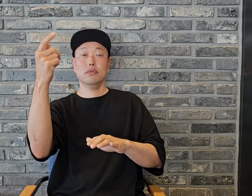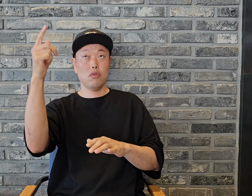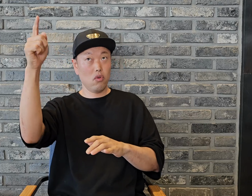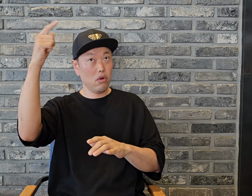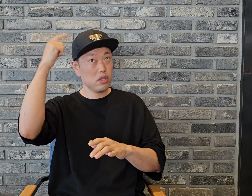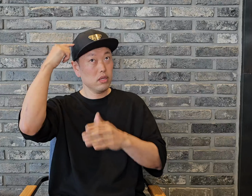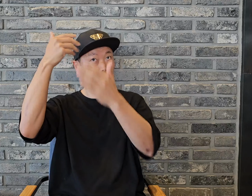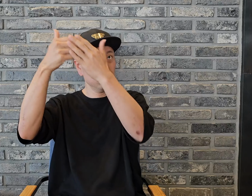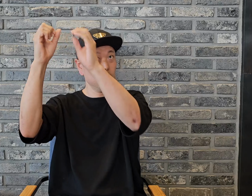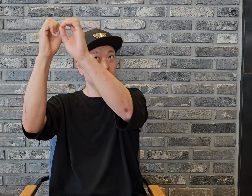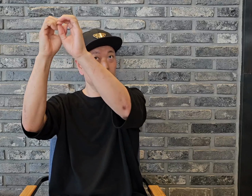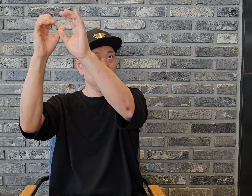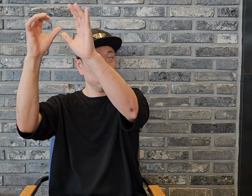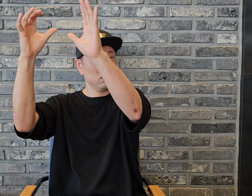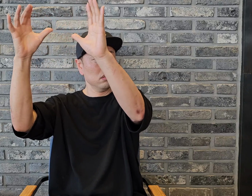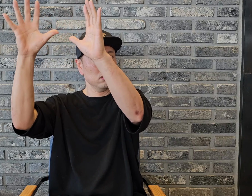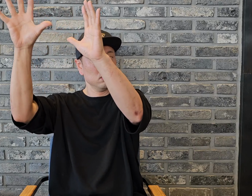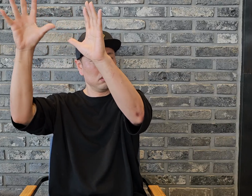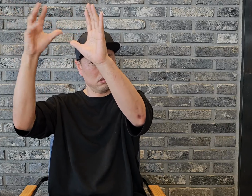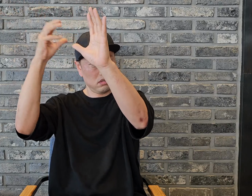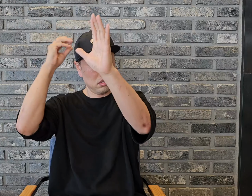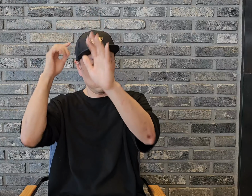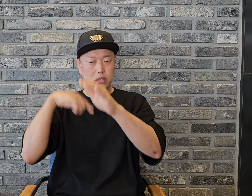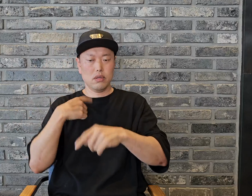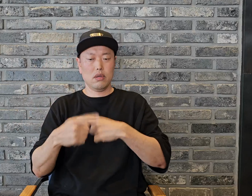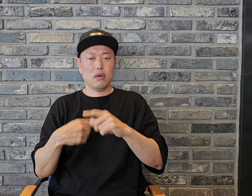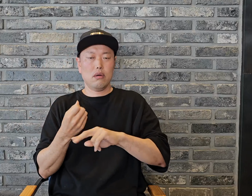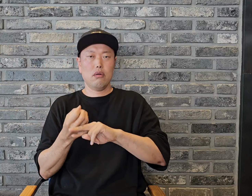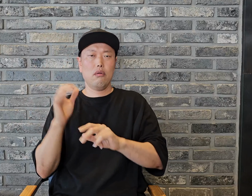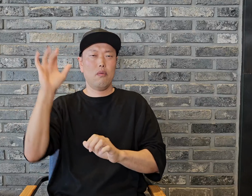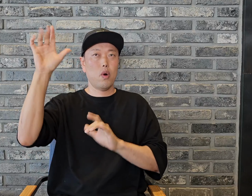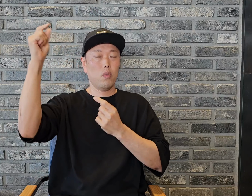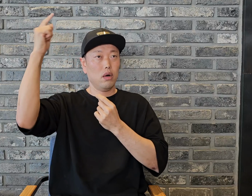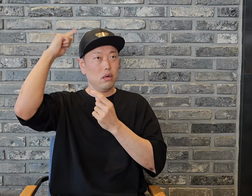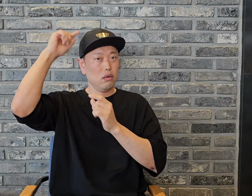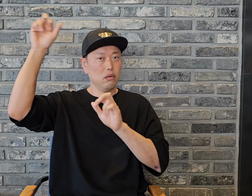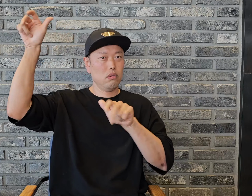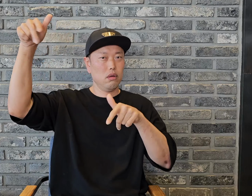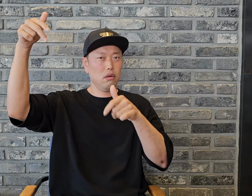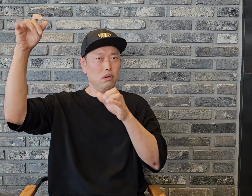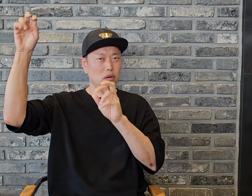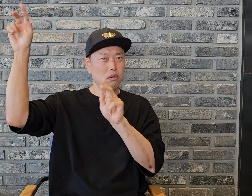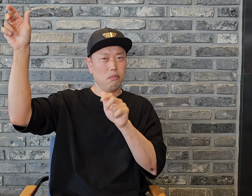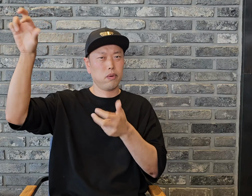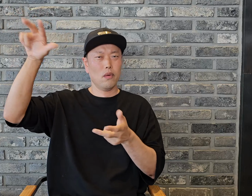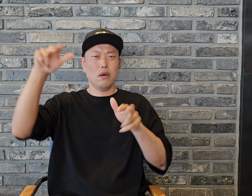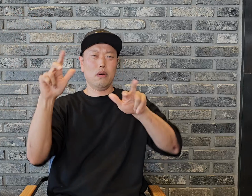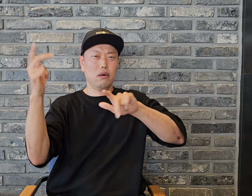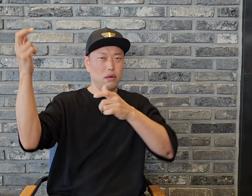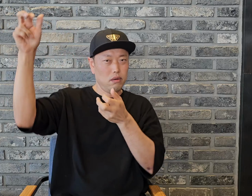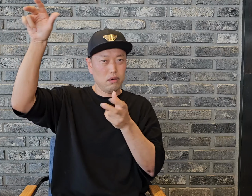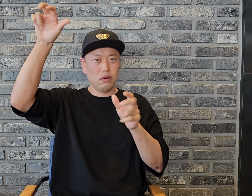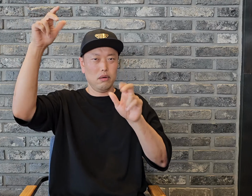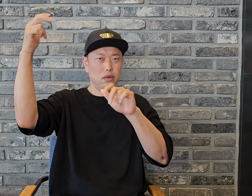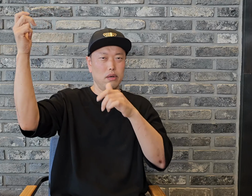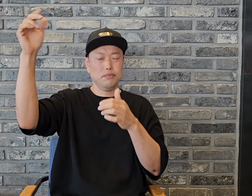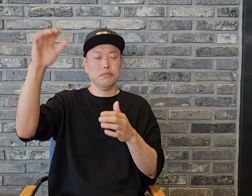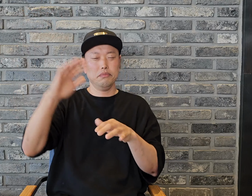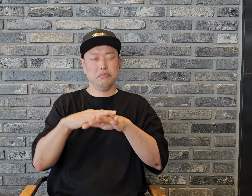draw a picture in your head, and try to convey that image as is. 100% perfect reproduction.